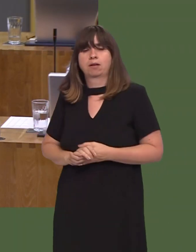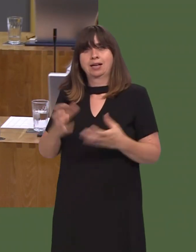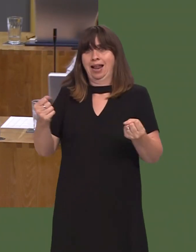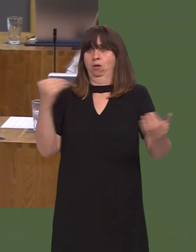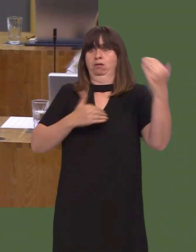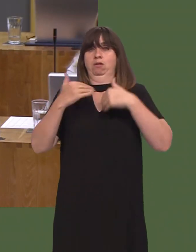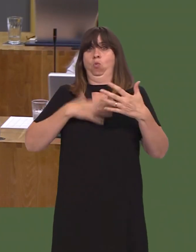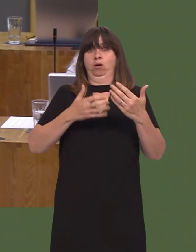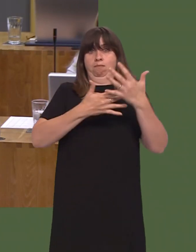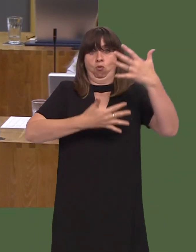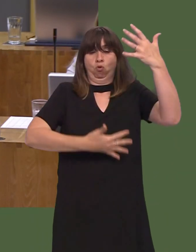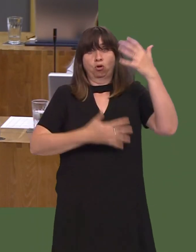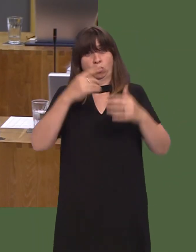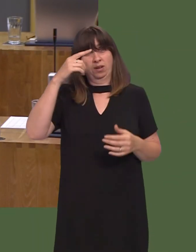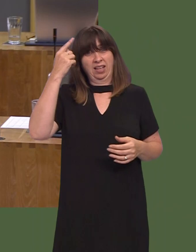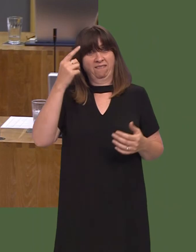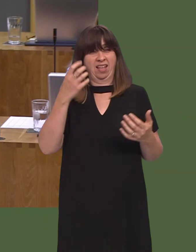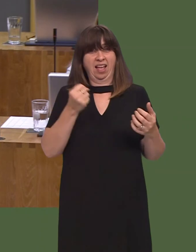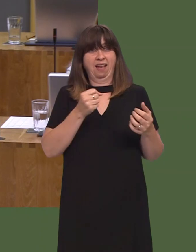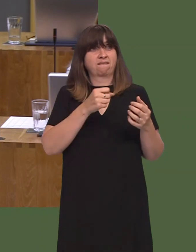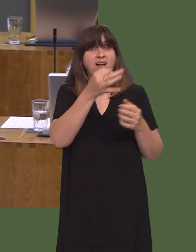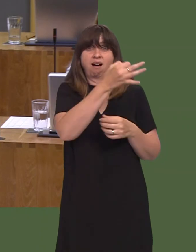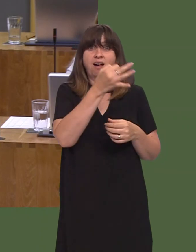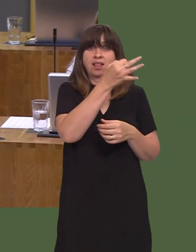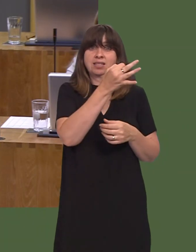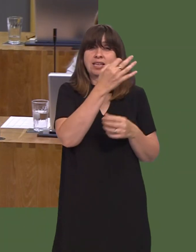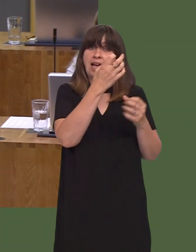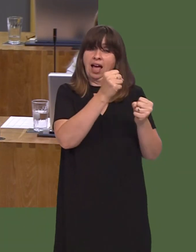any accusation that needed to be ruled out of order in that question. It was clearly